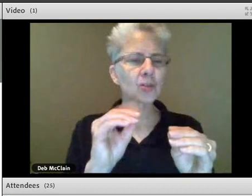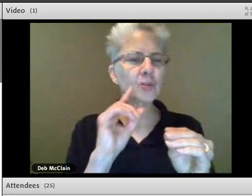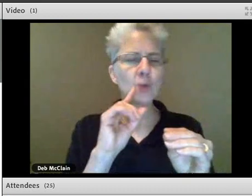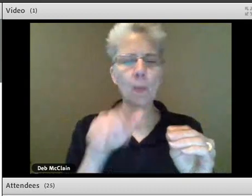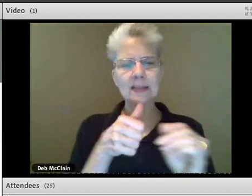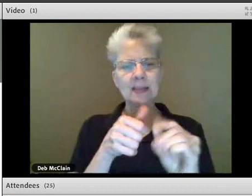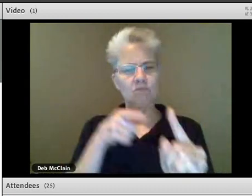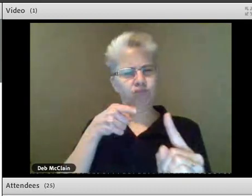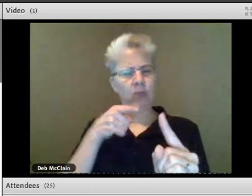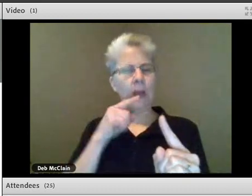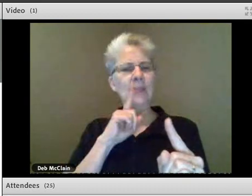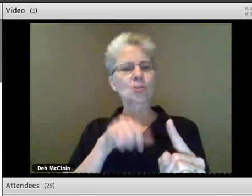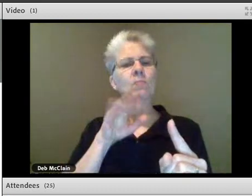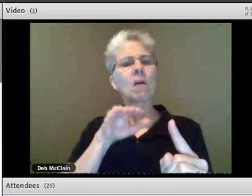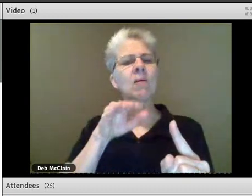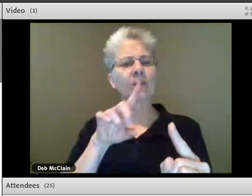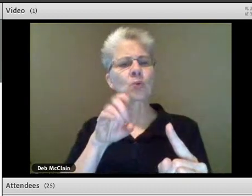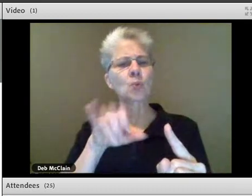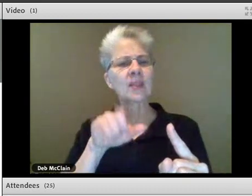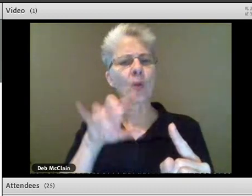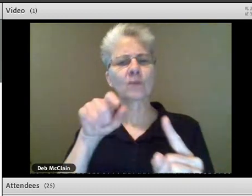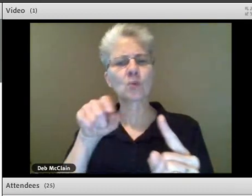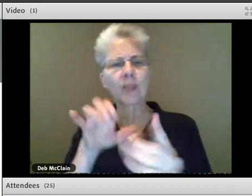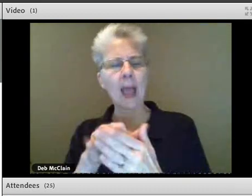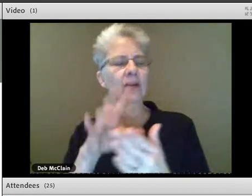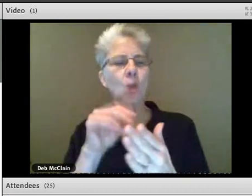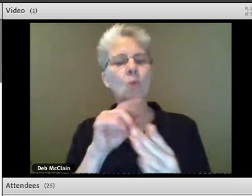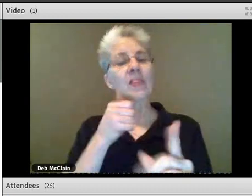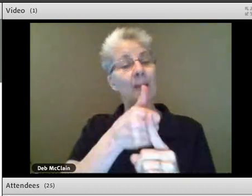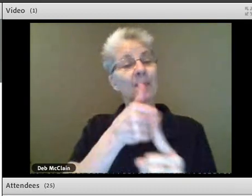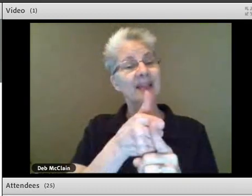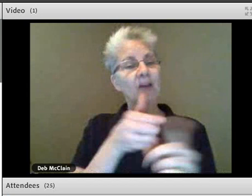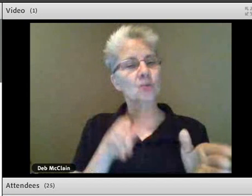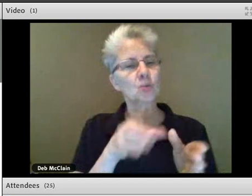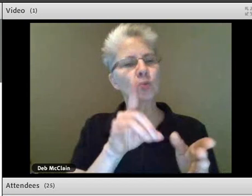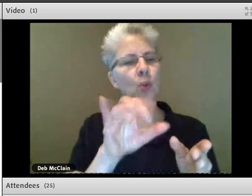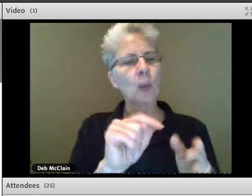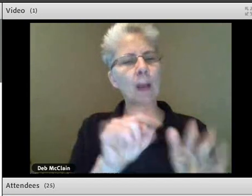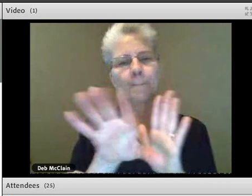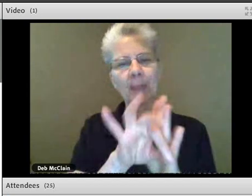"Hey, make sure you do these." They're doing it on their own. They're choosing what courses they like